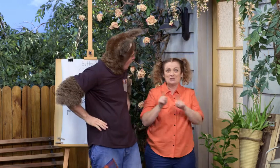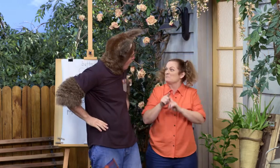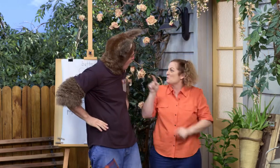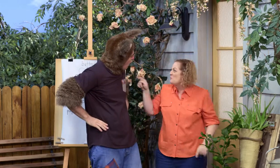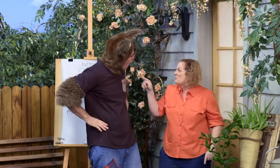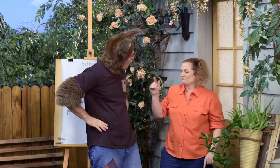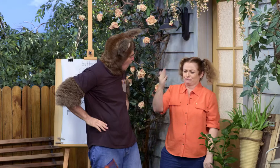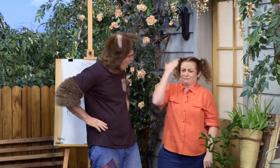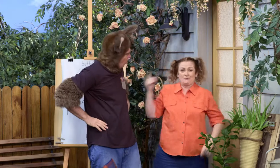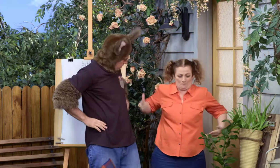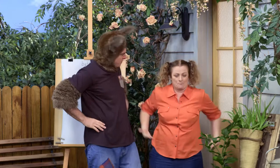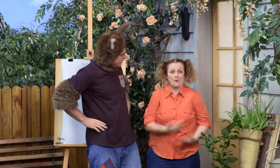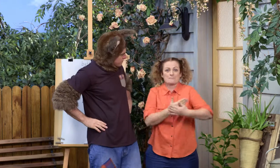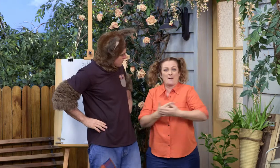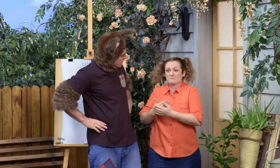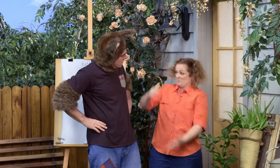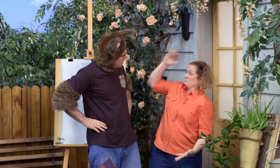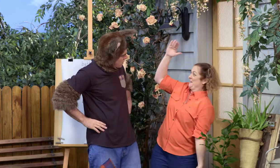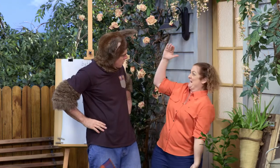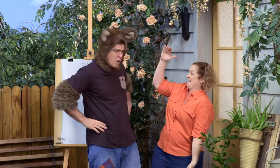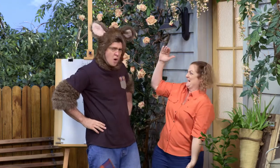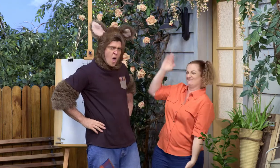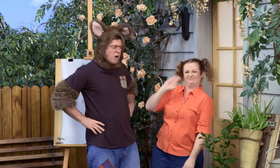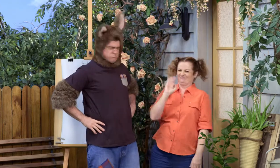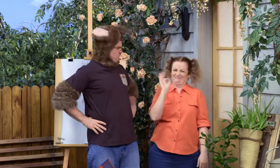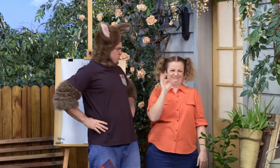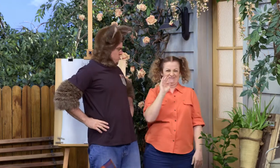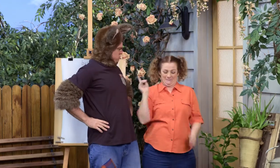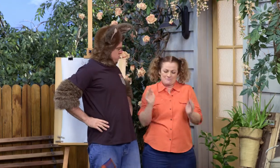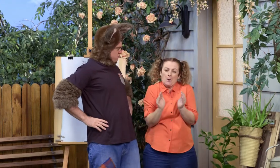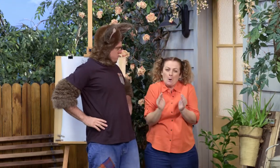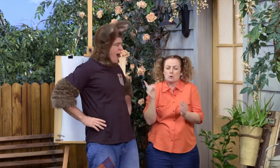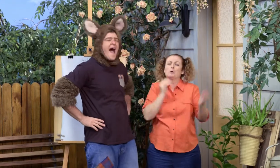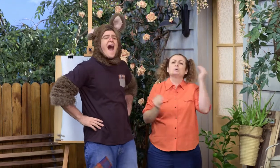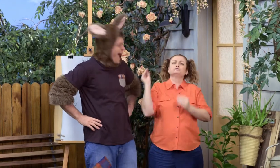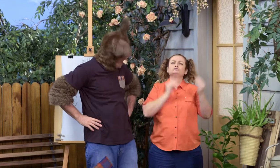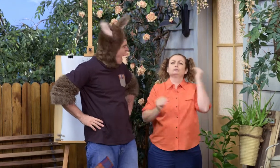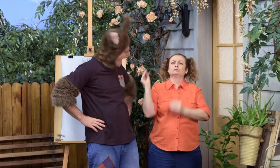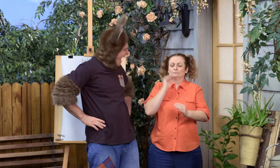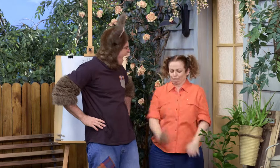Well, it's like when you were born, Possum. You weren't born the big possum you are today. You were just a little possum.